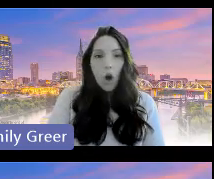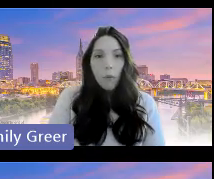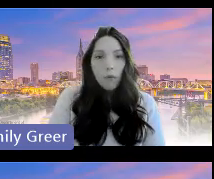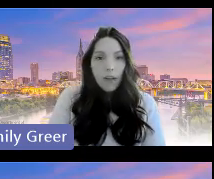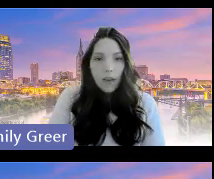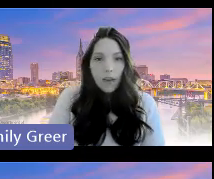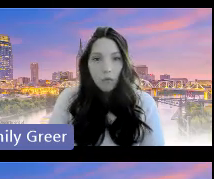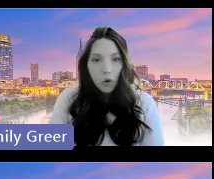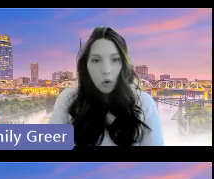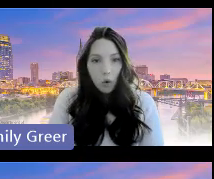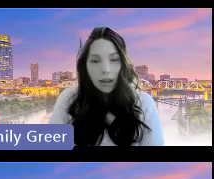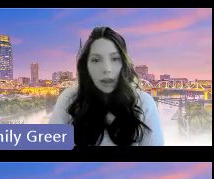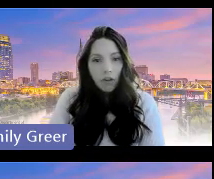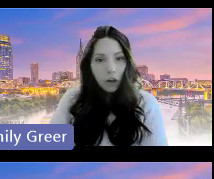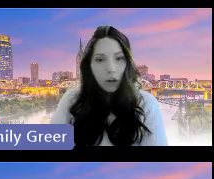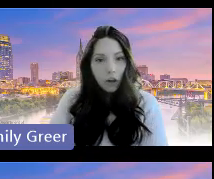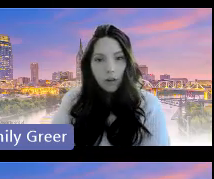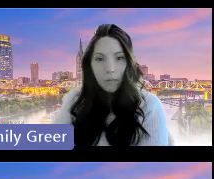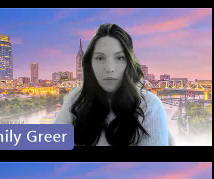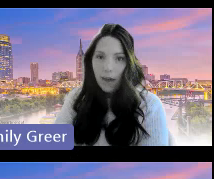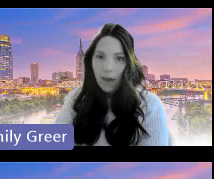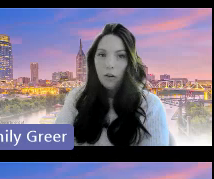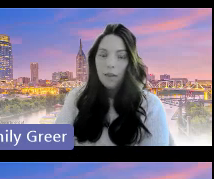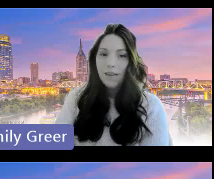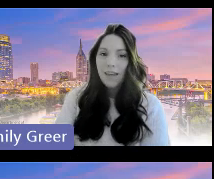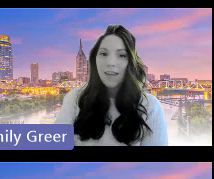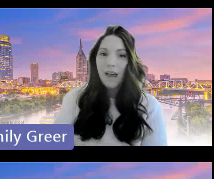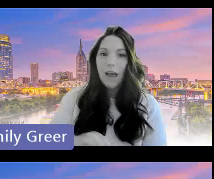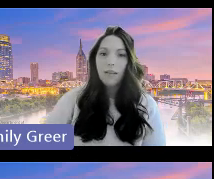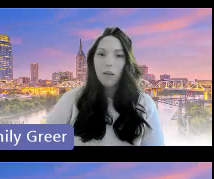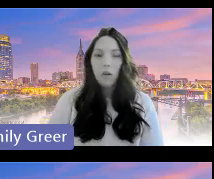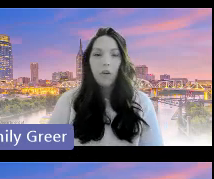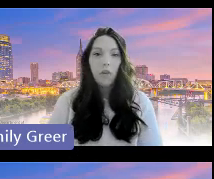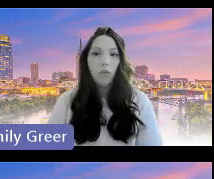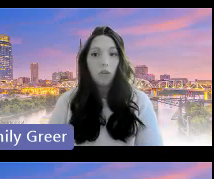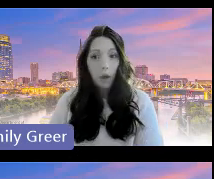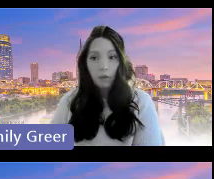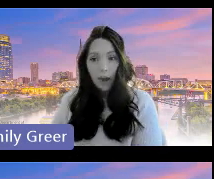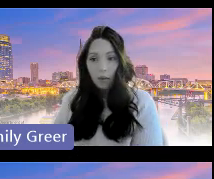All previous recorded lunch and learns can be found on the TEIS Community resource website.